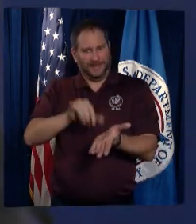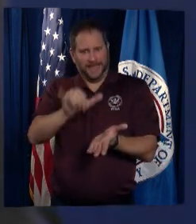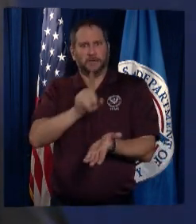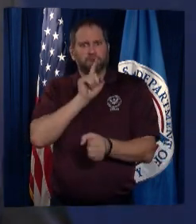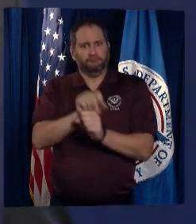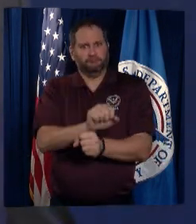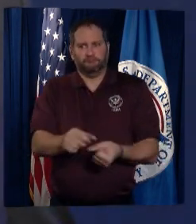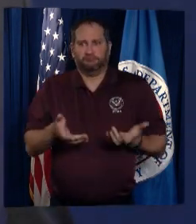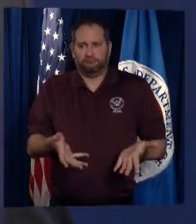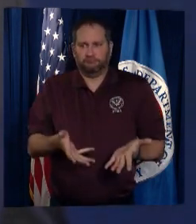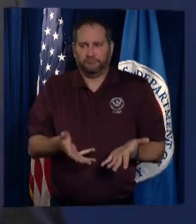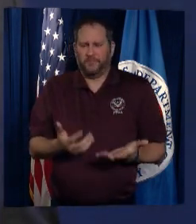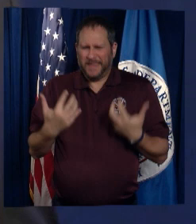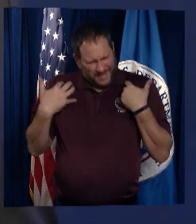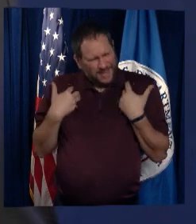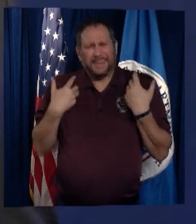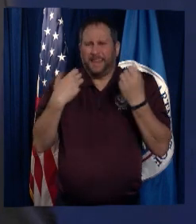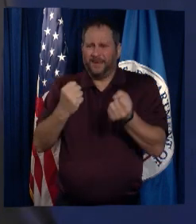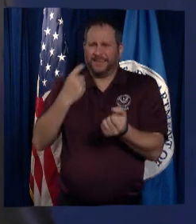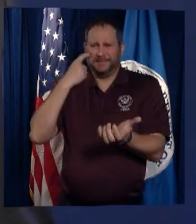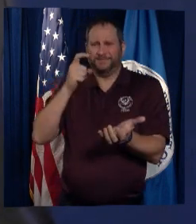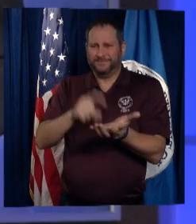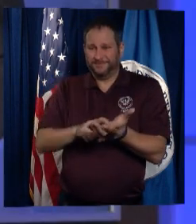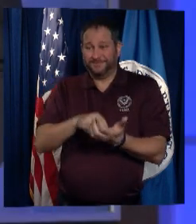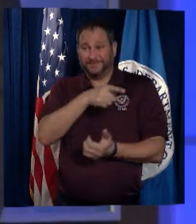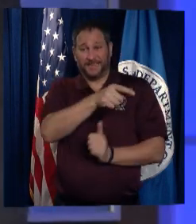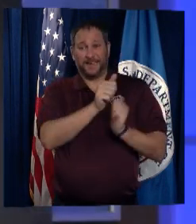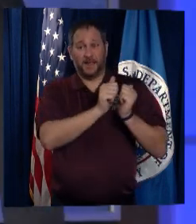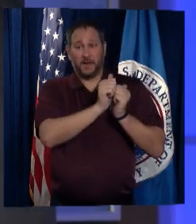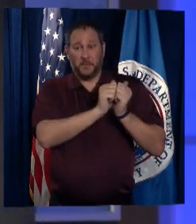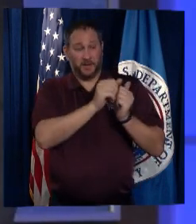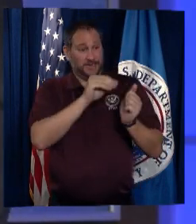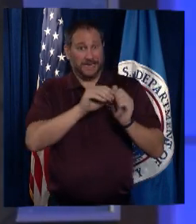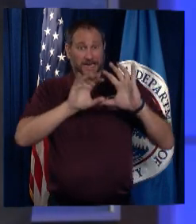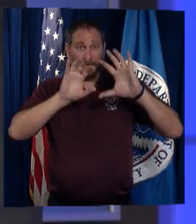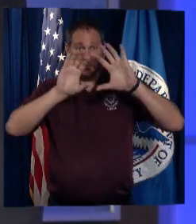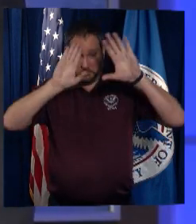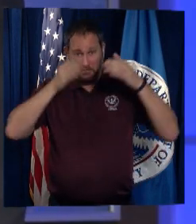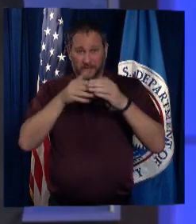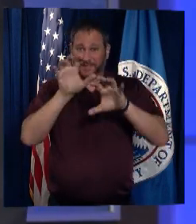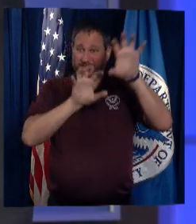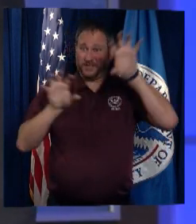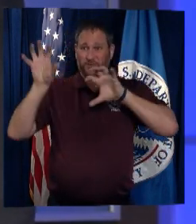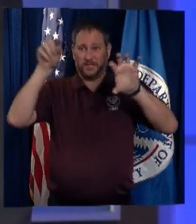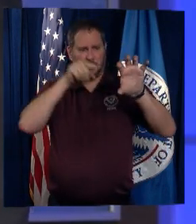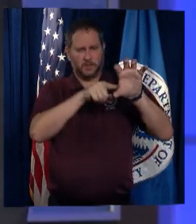with euphemisms like partnership. We each have something that others want and we